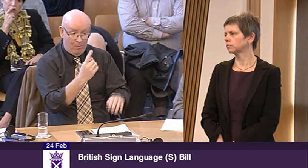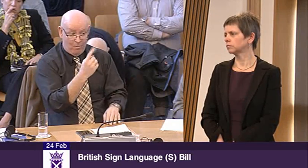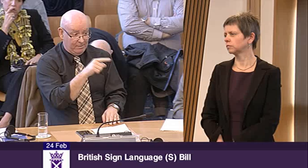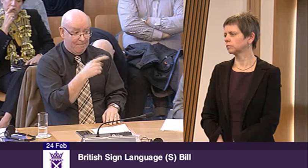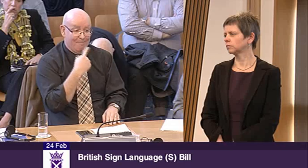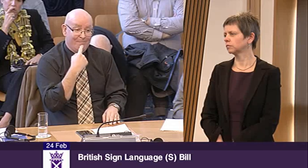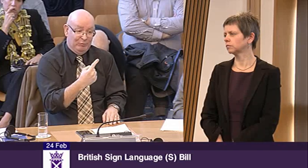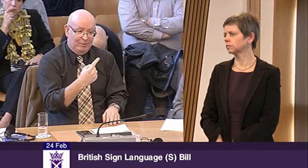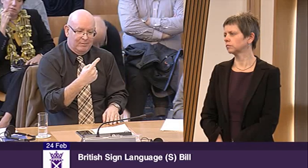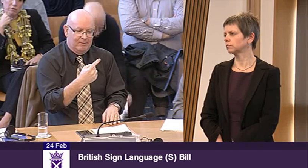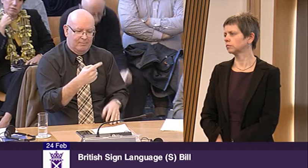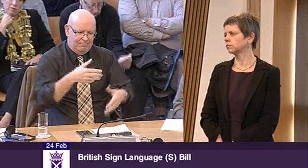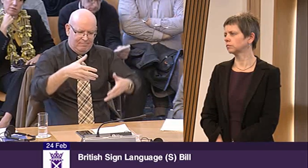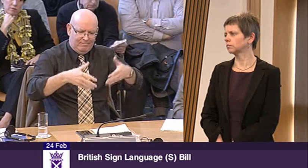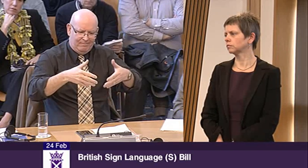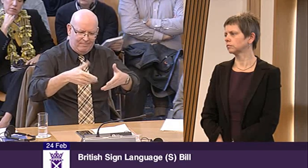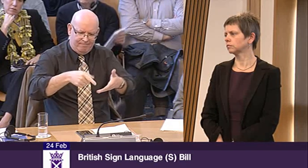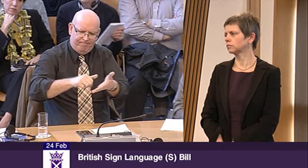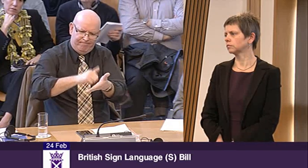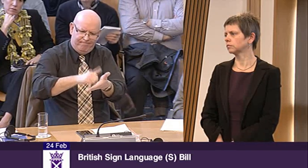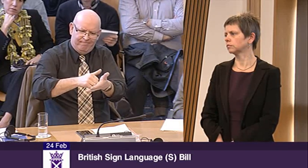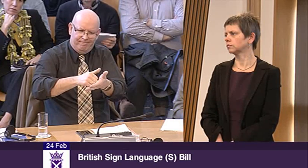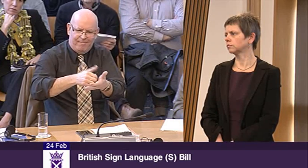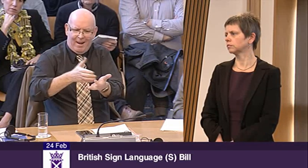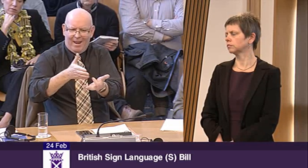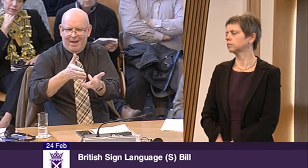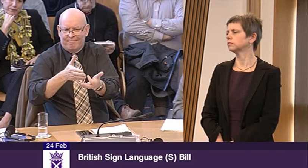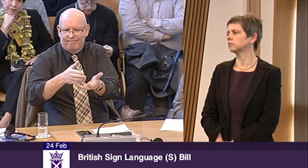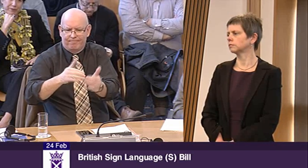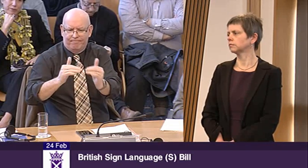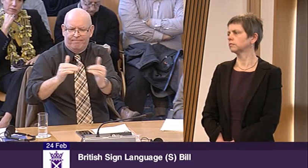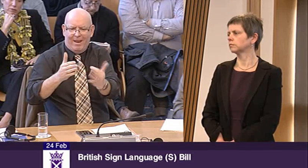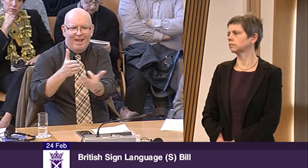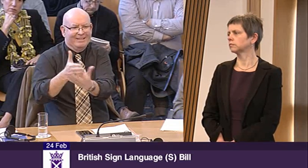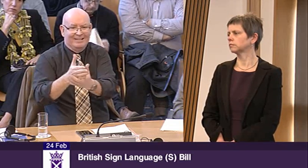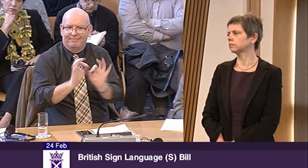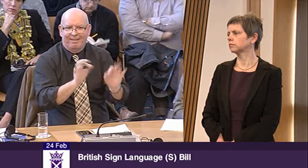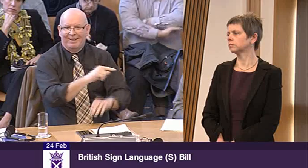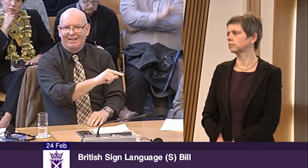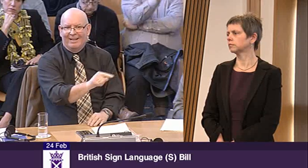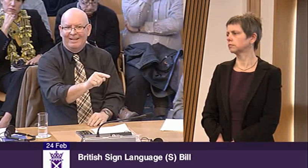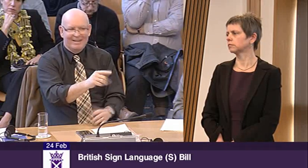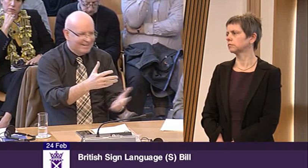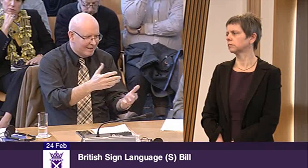is piecemeal because there is not one clear statement of intent about how deaf people